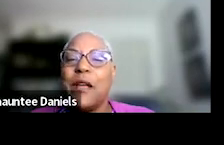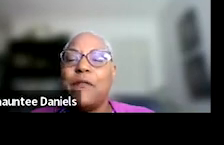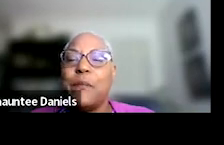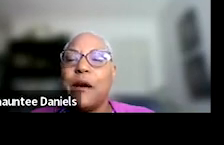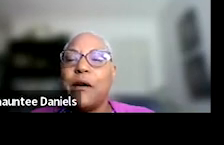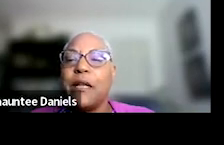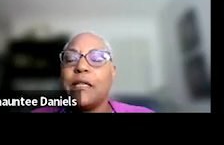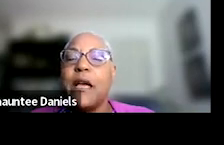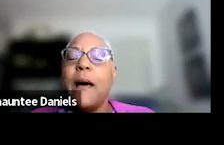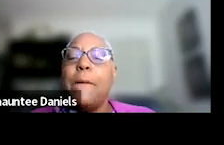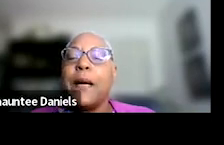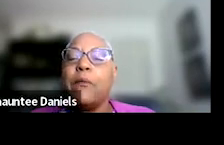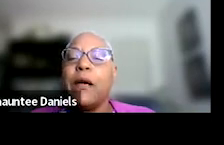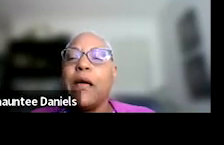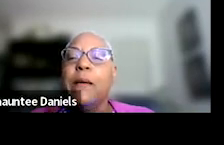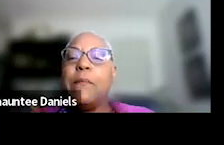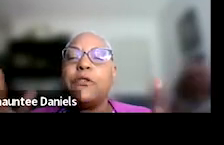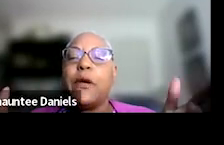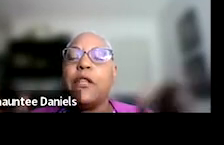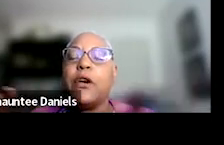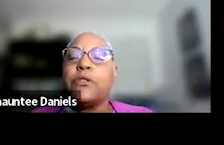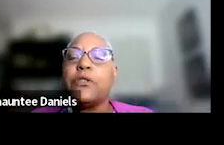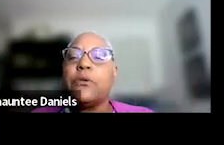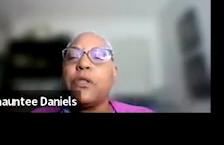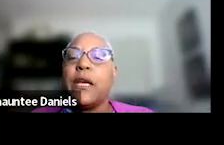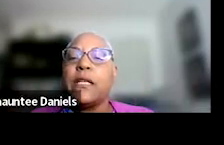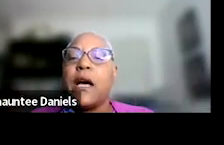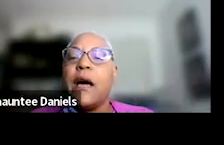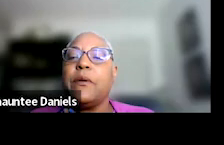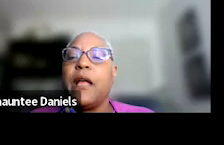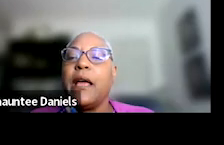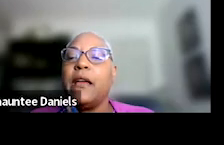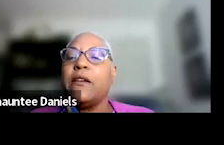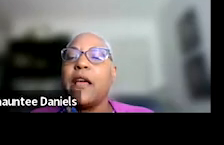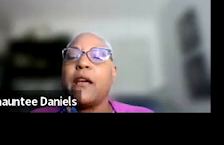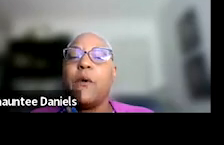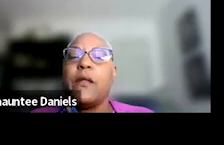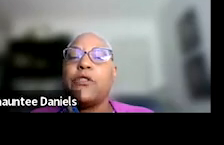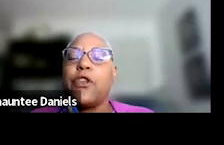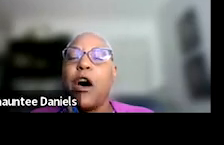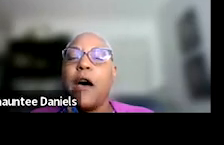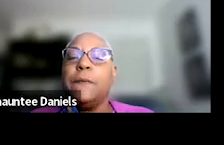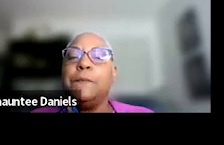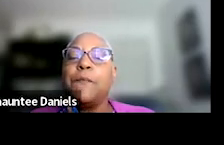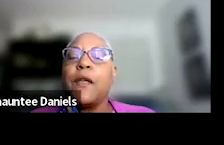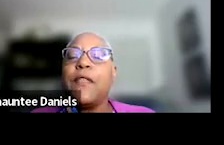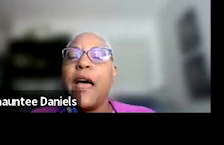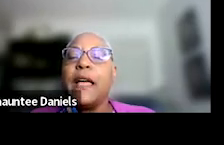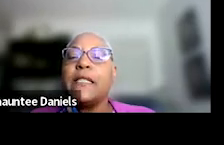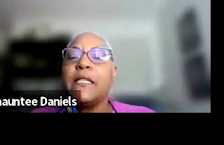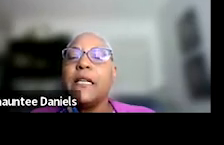from the Native Americans. (01:04:24): In between those two things, I would like you to take away the thought that